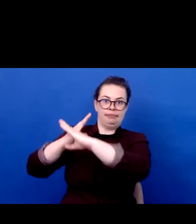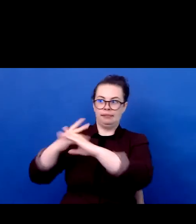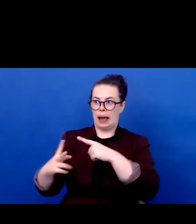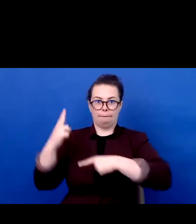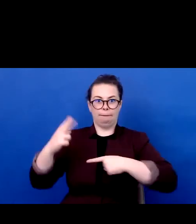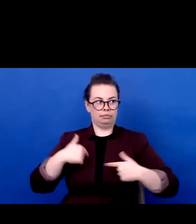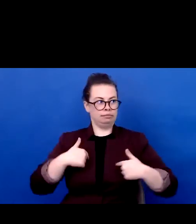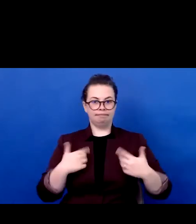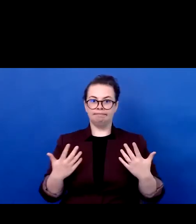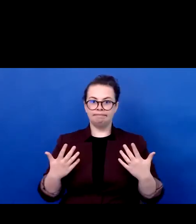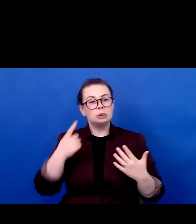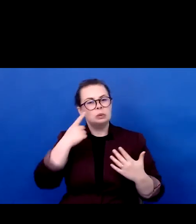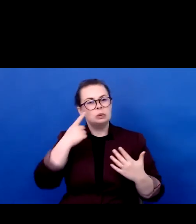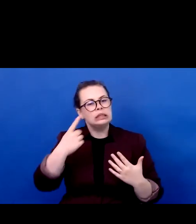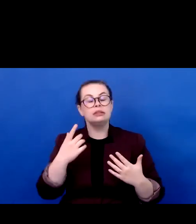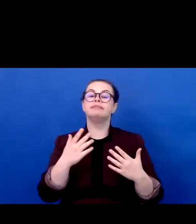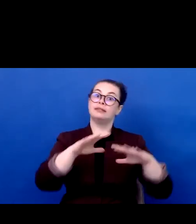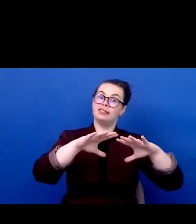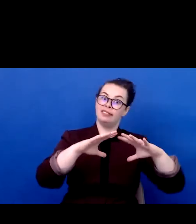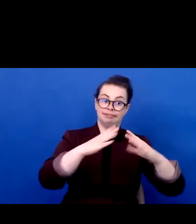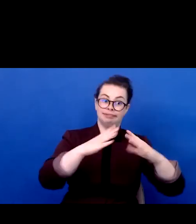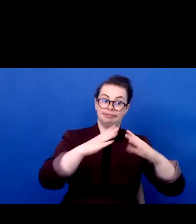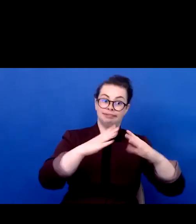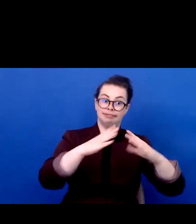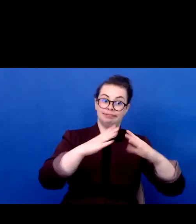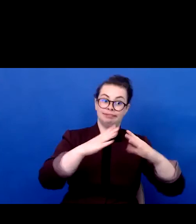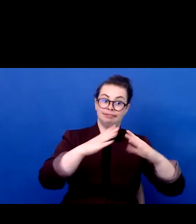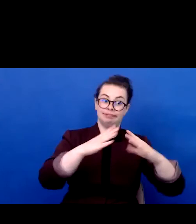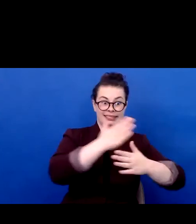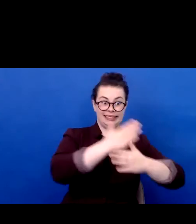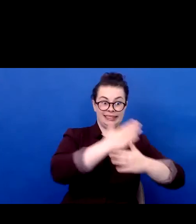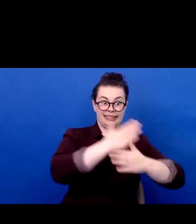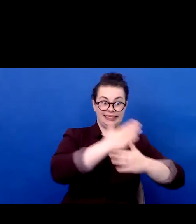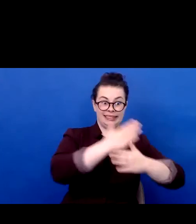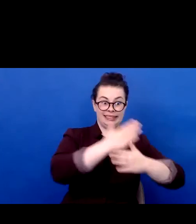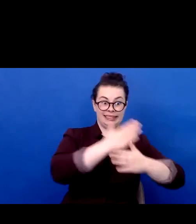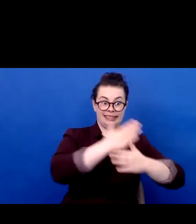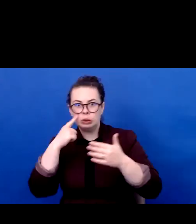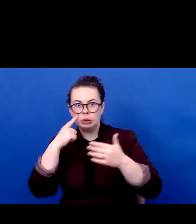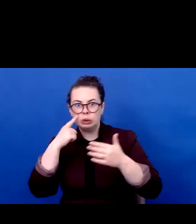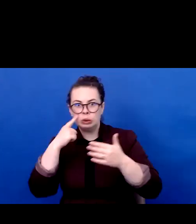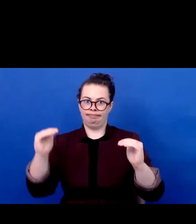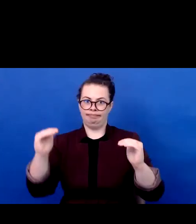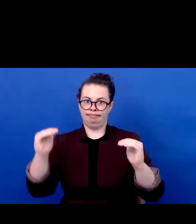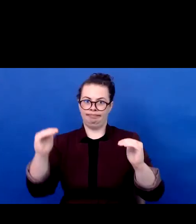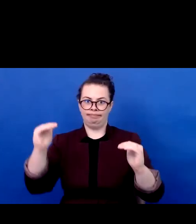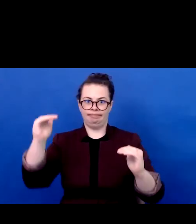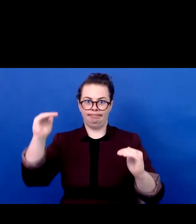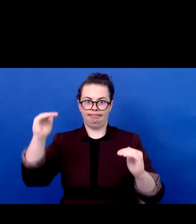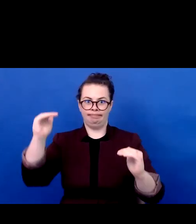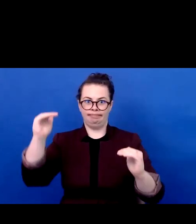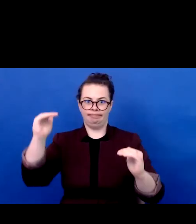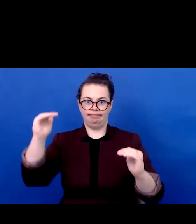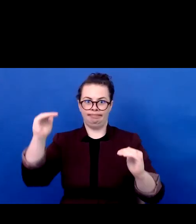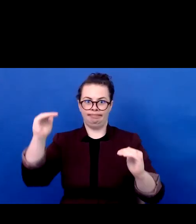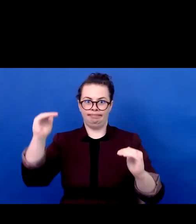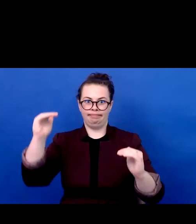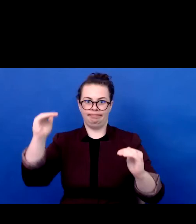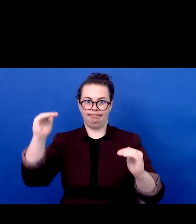between people with and without disabilities as inclusion international we developed a publication